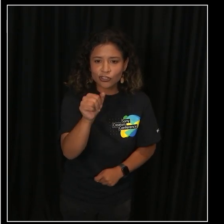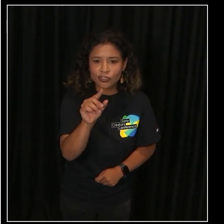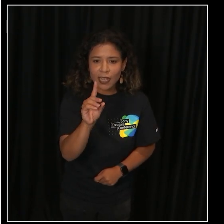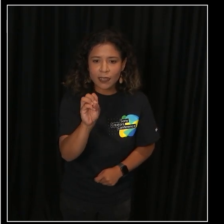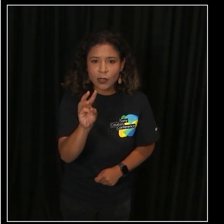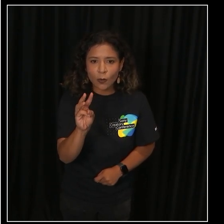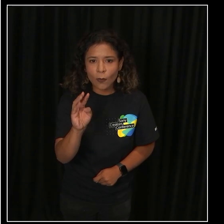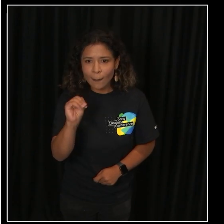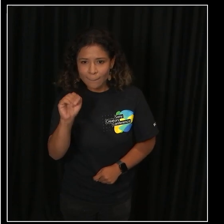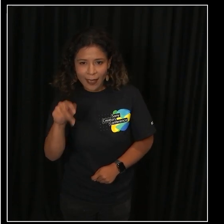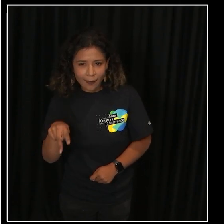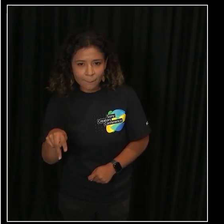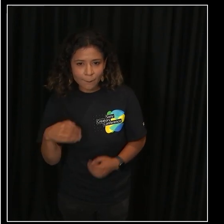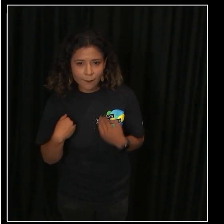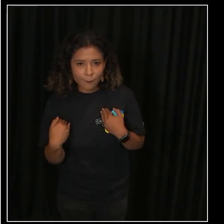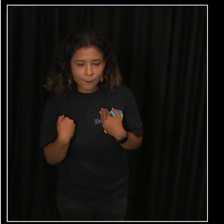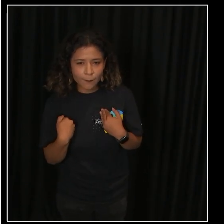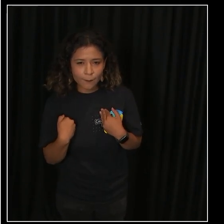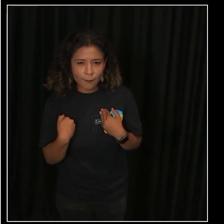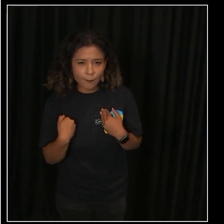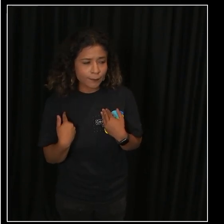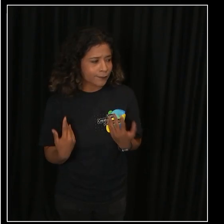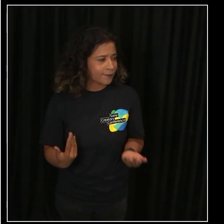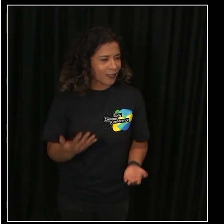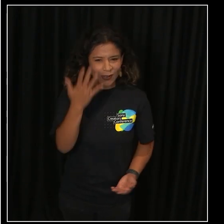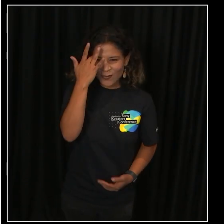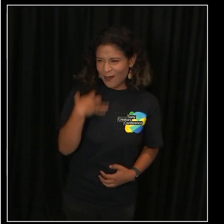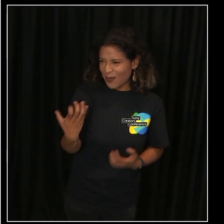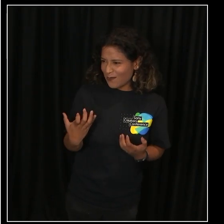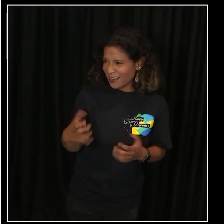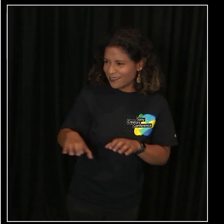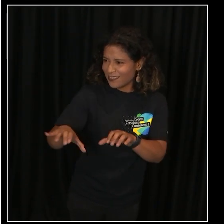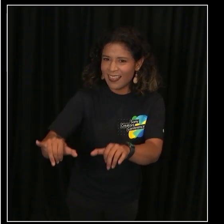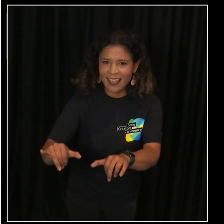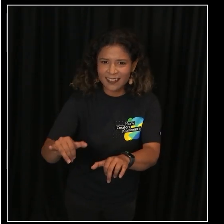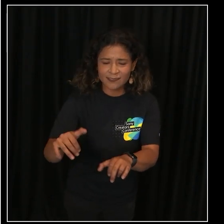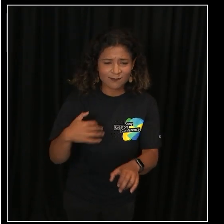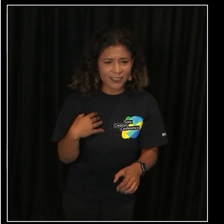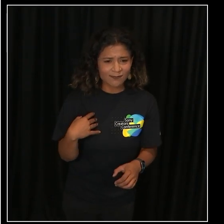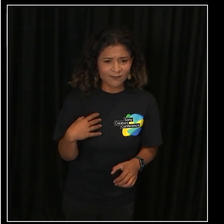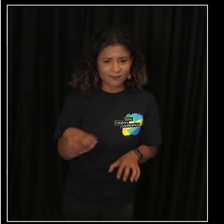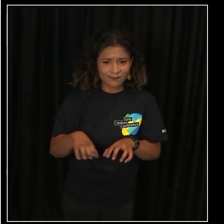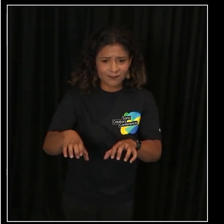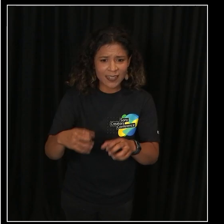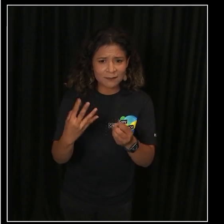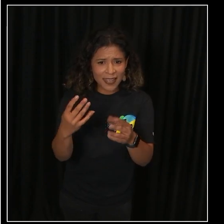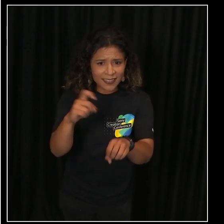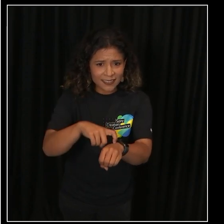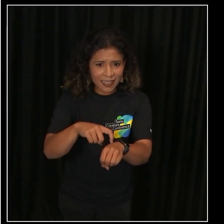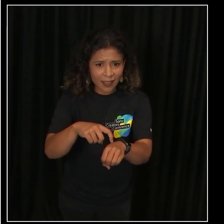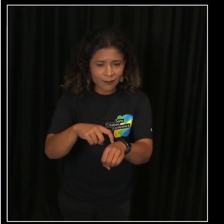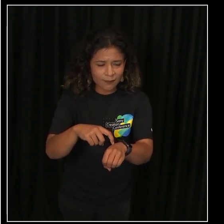So why would we want to do this? Because we've done this a number of times, so clearly there's a reason.